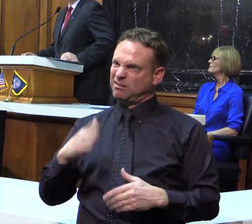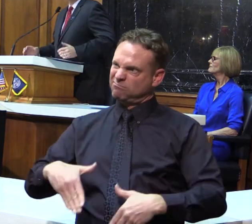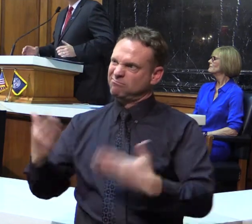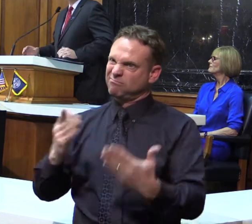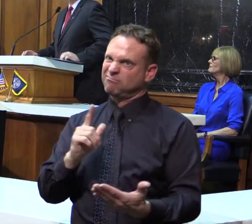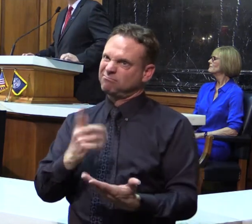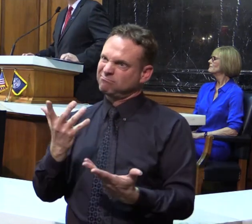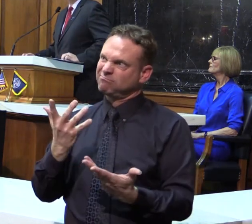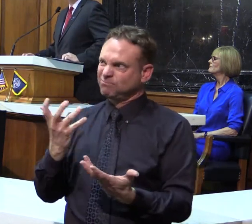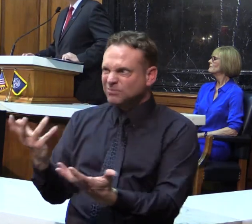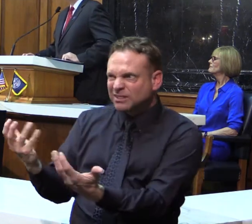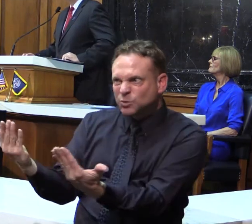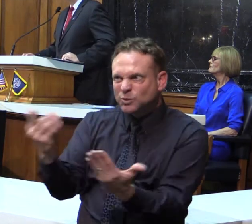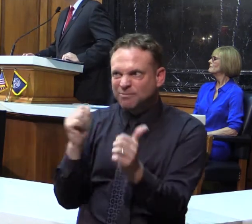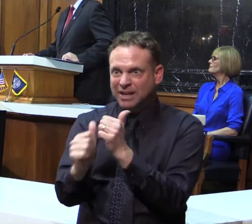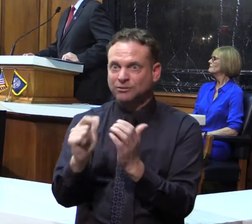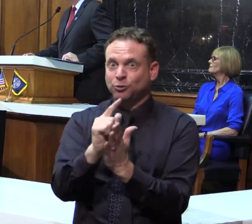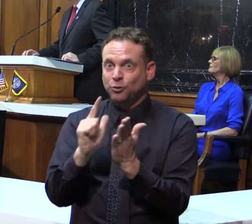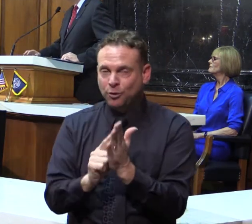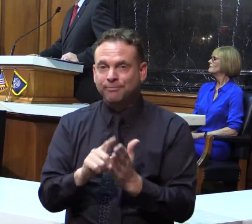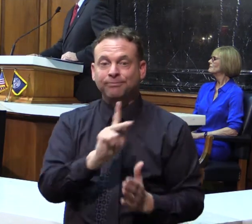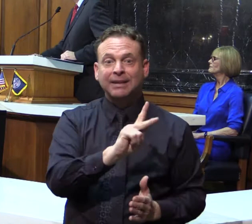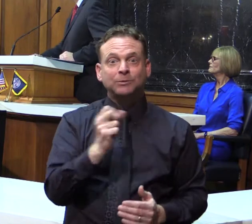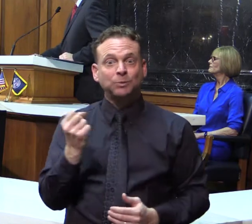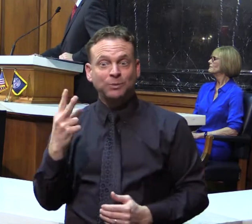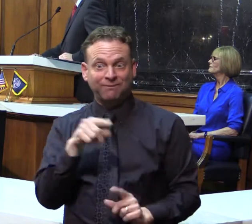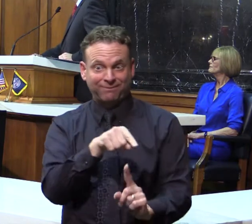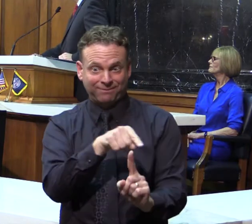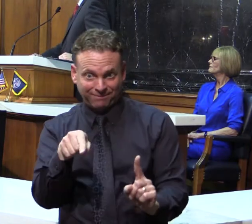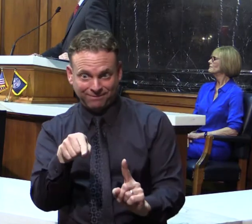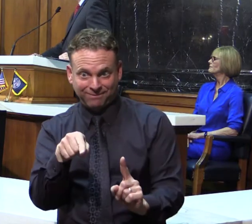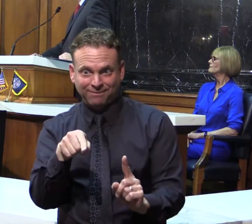professional development they’ll need to inspire their students.